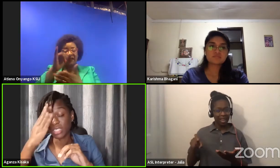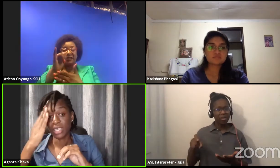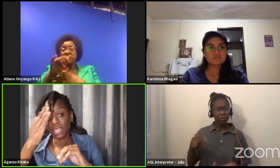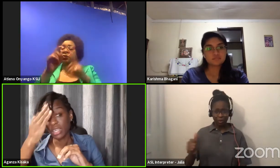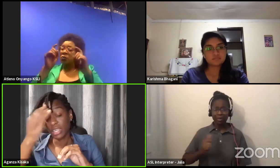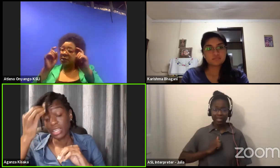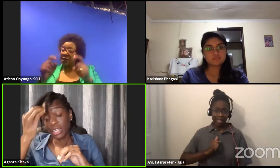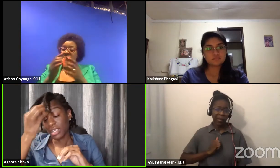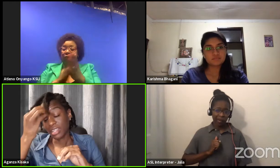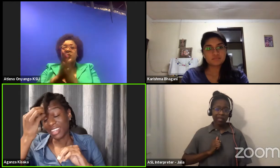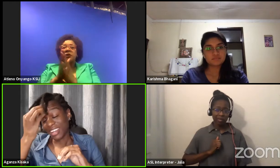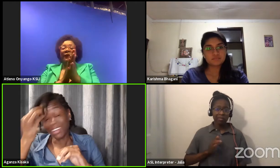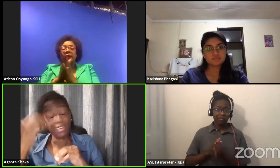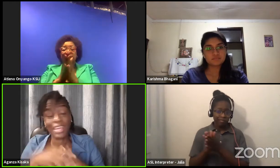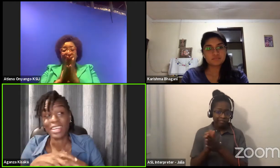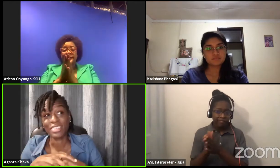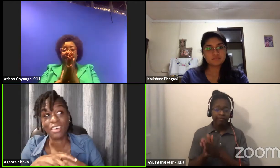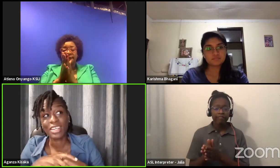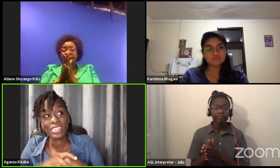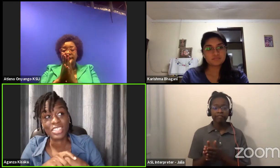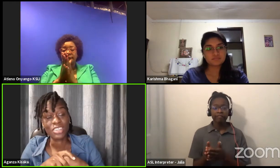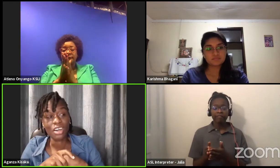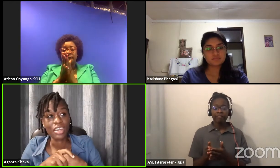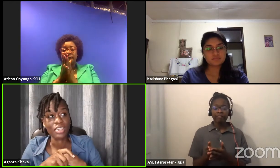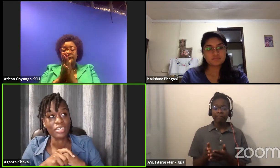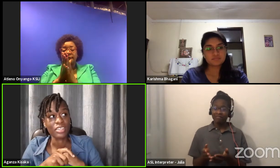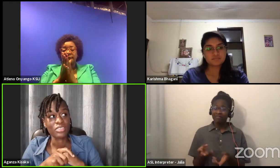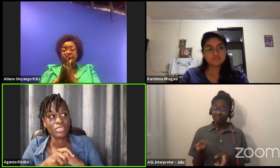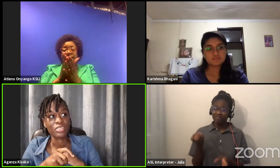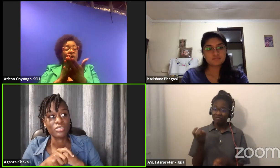and honestly, it's hard, it's really hard.